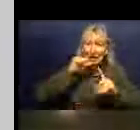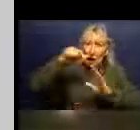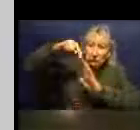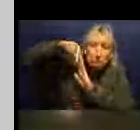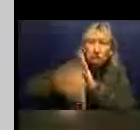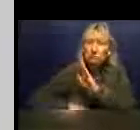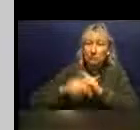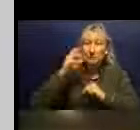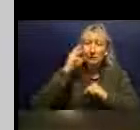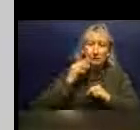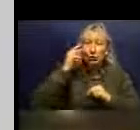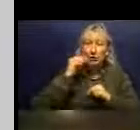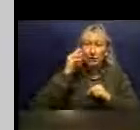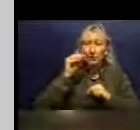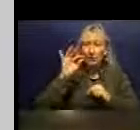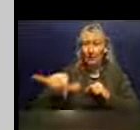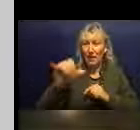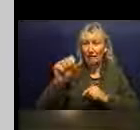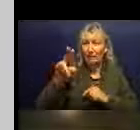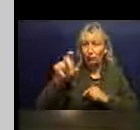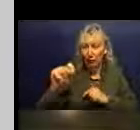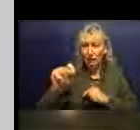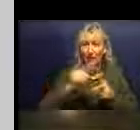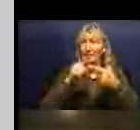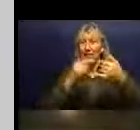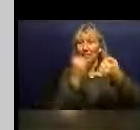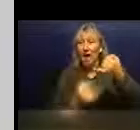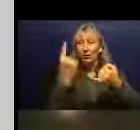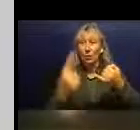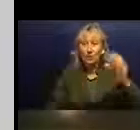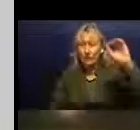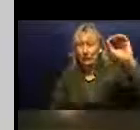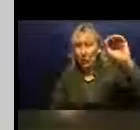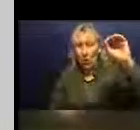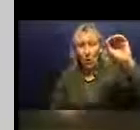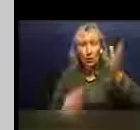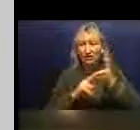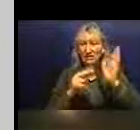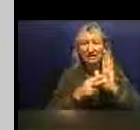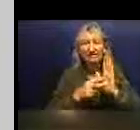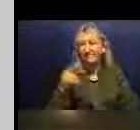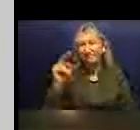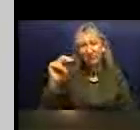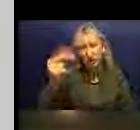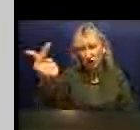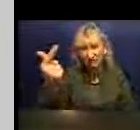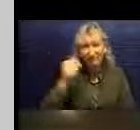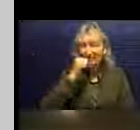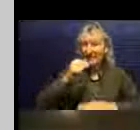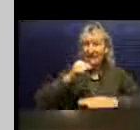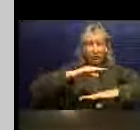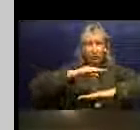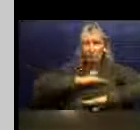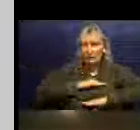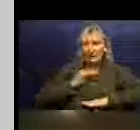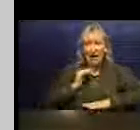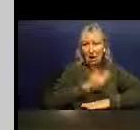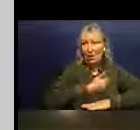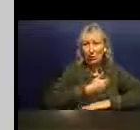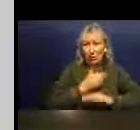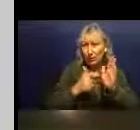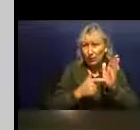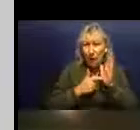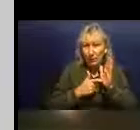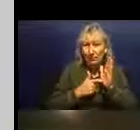One to 4 is fair. The applicant meets minimum requirements, but does not demonstrate sufficient knowledge of the subject matter.